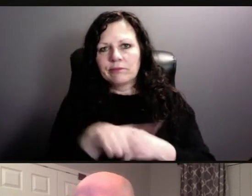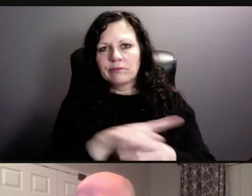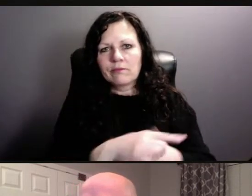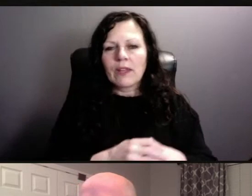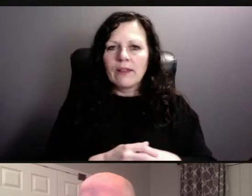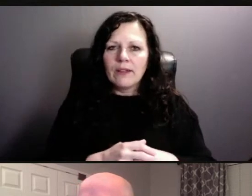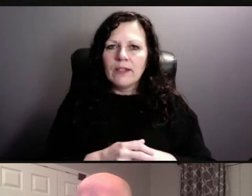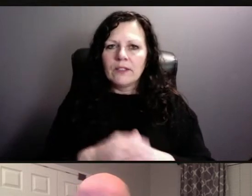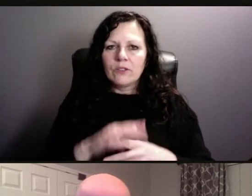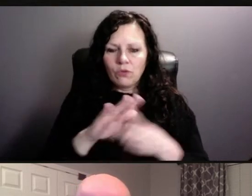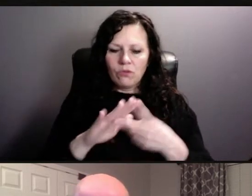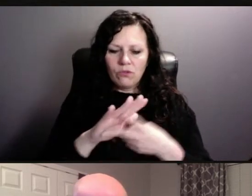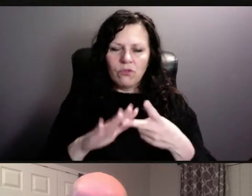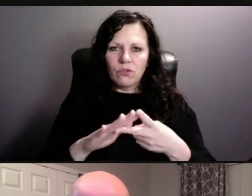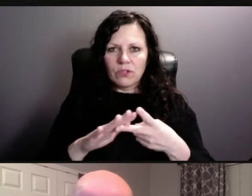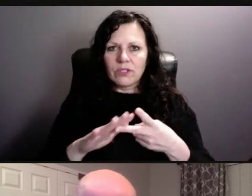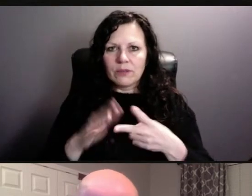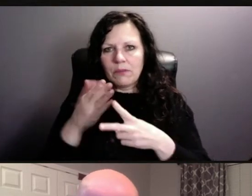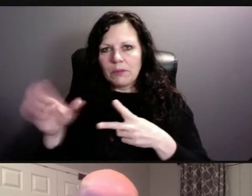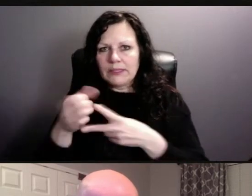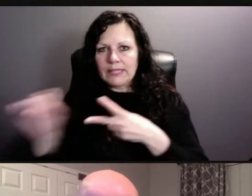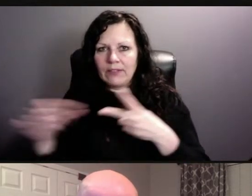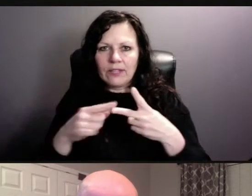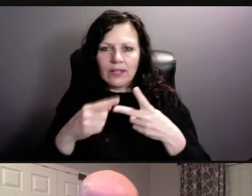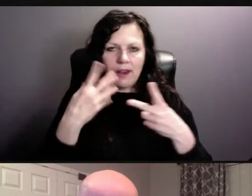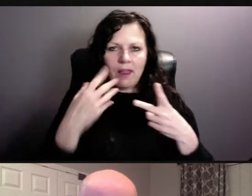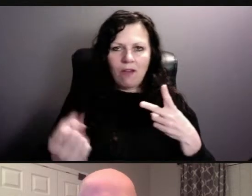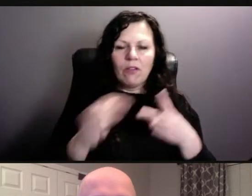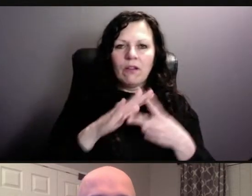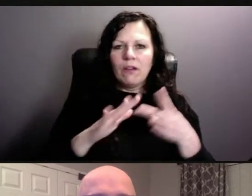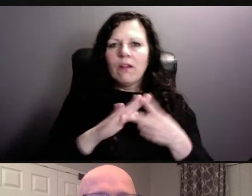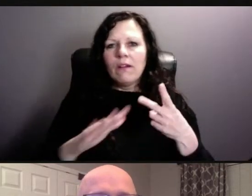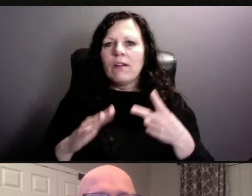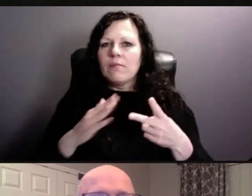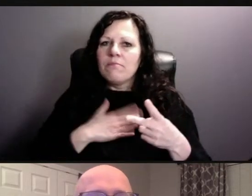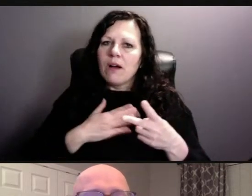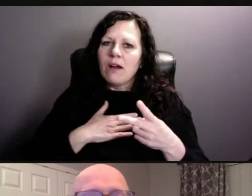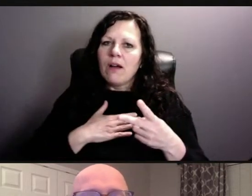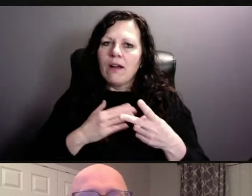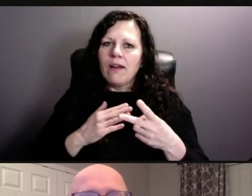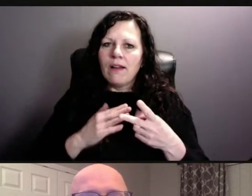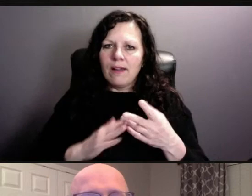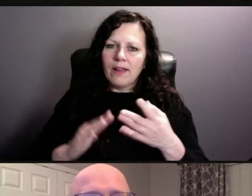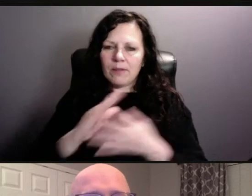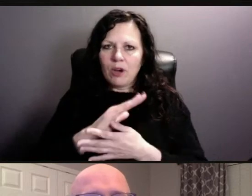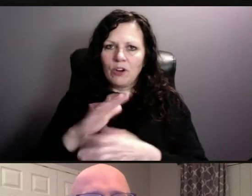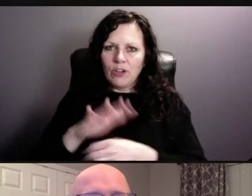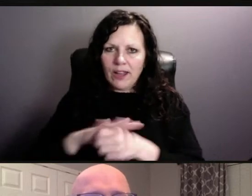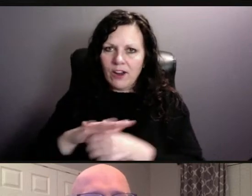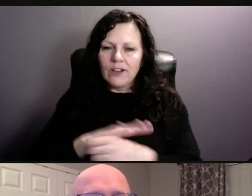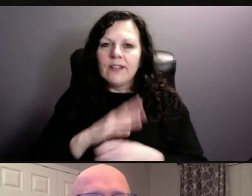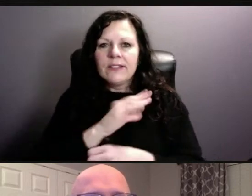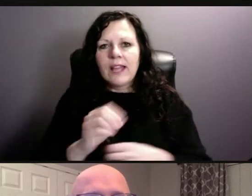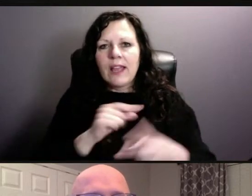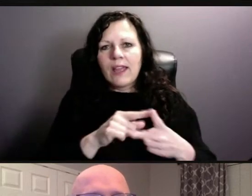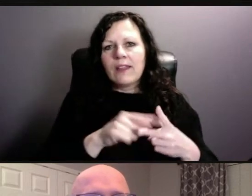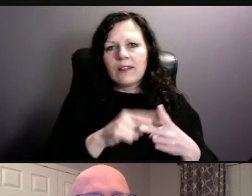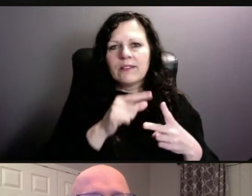ANY OTHER TYPE OF CITY. SO THOSE ARE THE THOSE ARE THE POSITIONS THAT I THIS